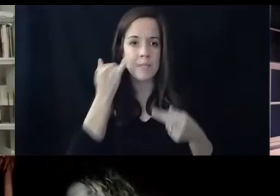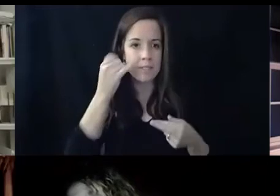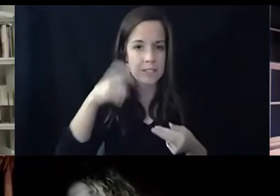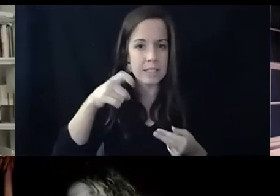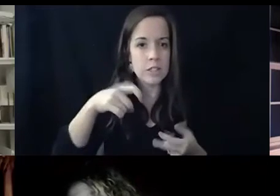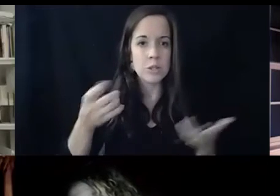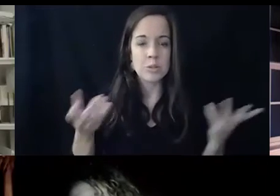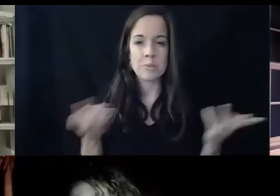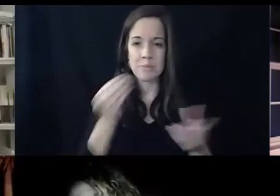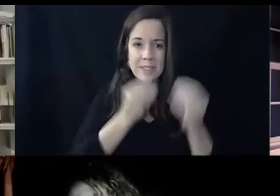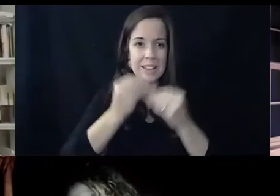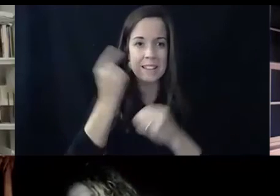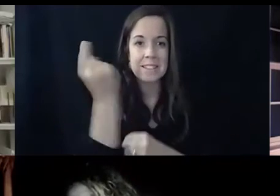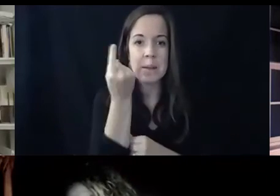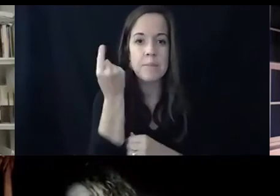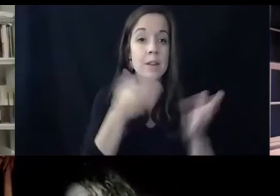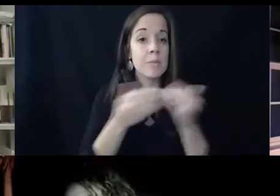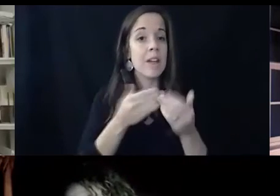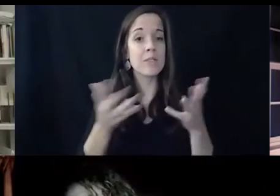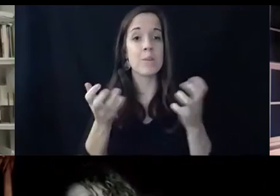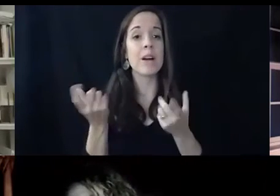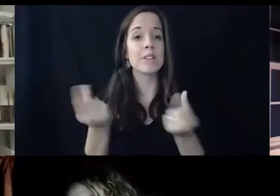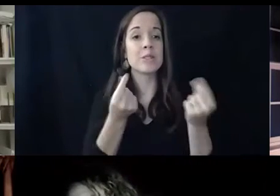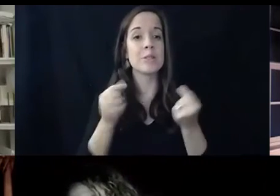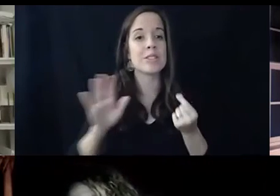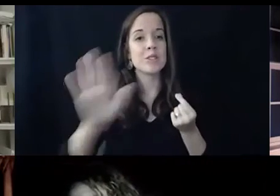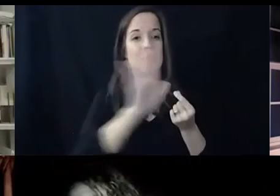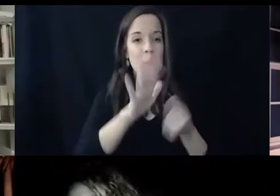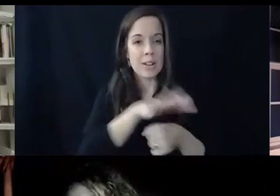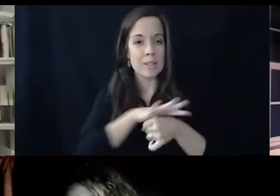eat something, whatever you want to do. This is your space, as long as you're being respectful